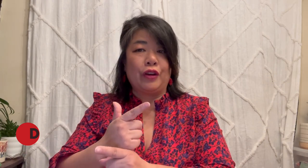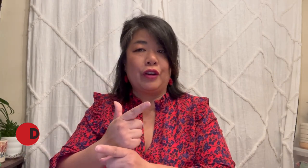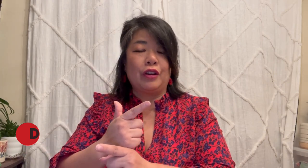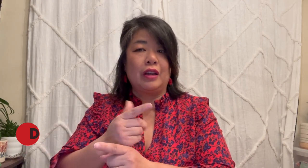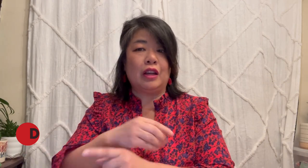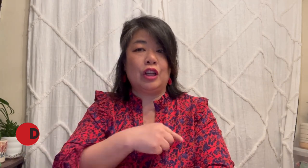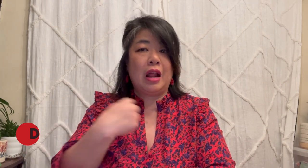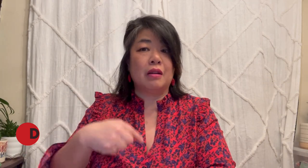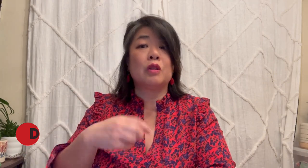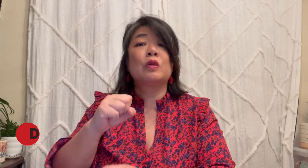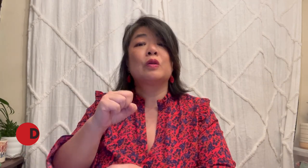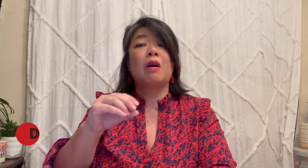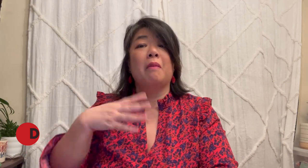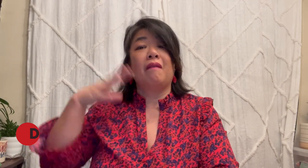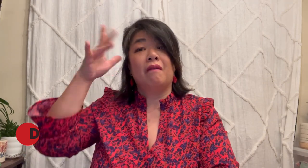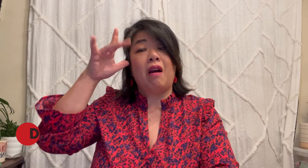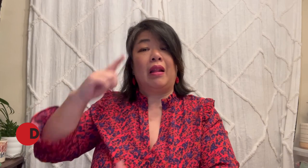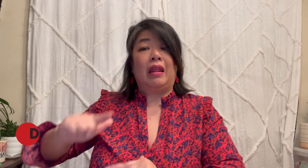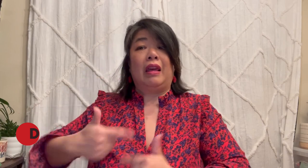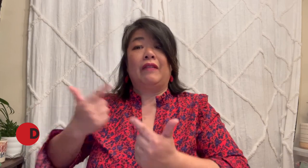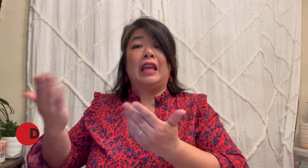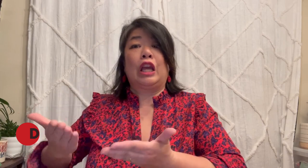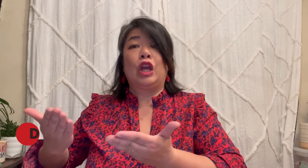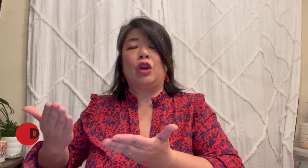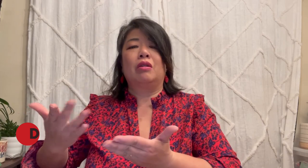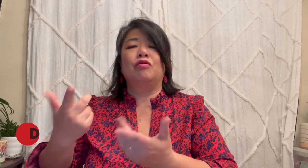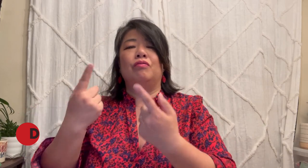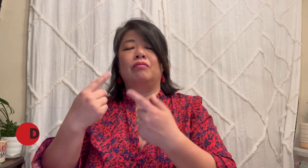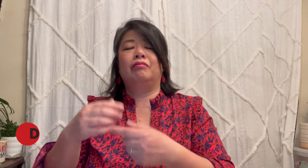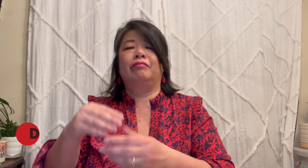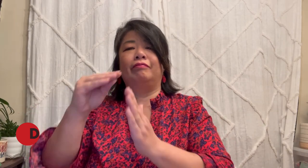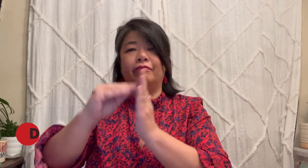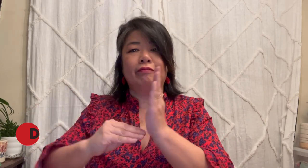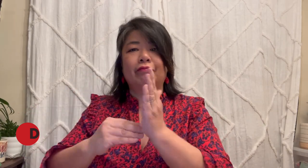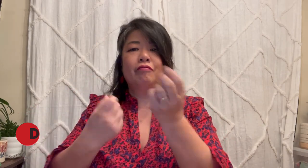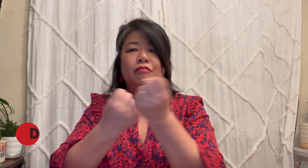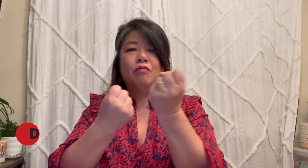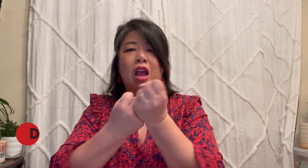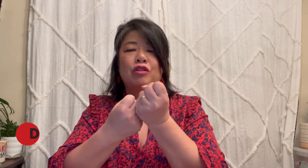My father lived here to try to get sponsors for us to move to Toronto.